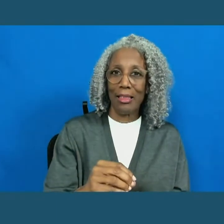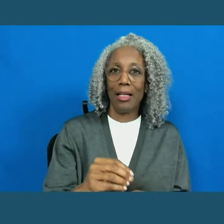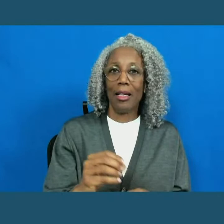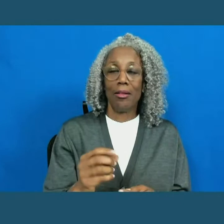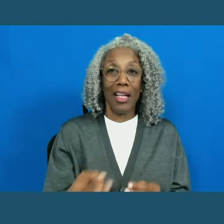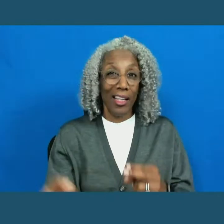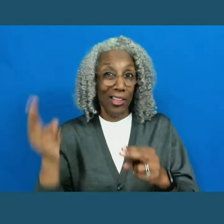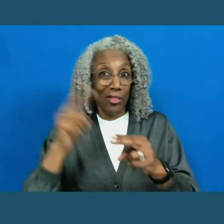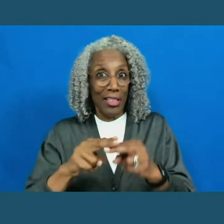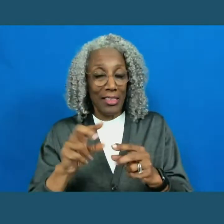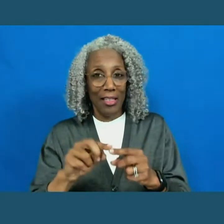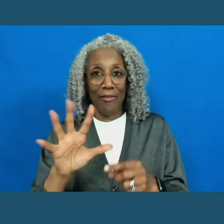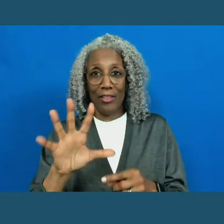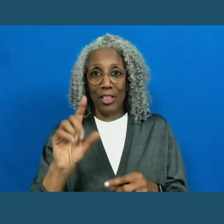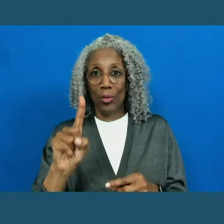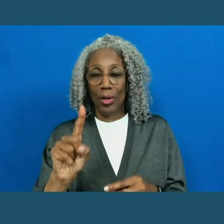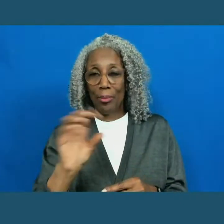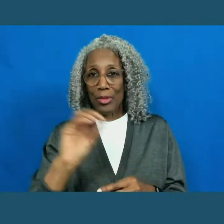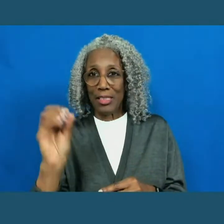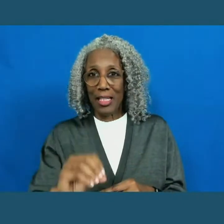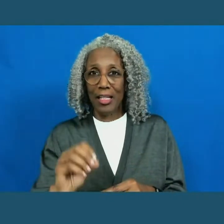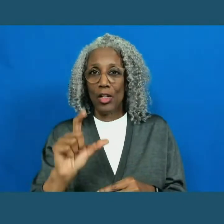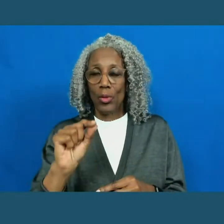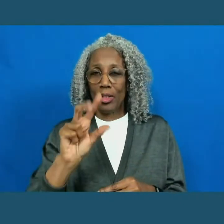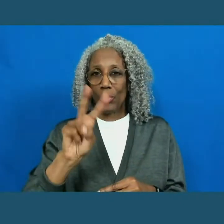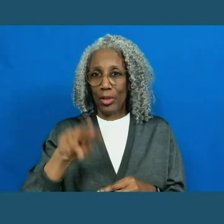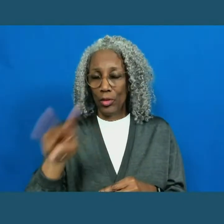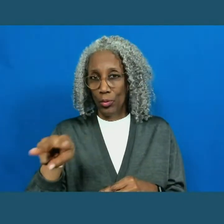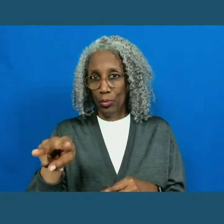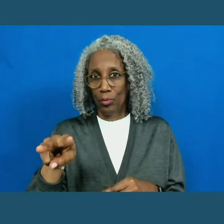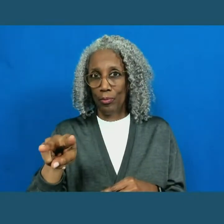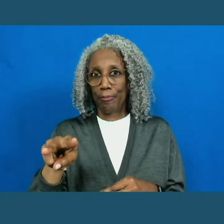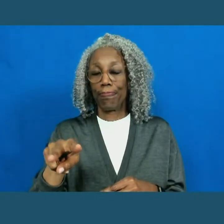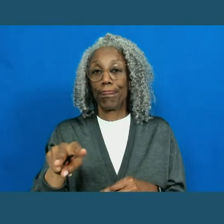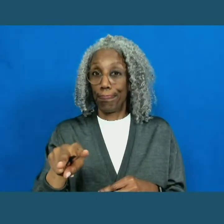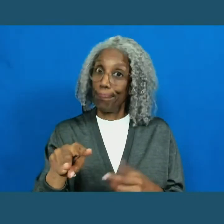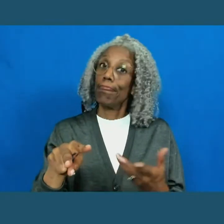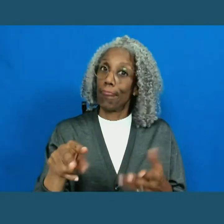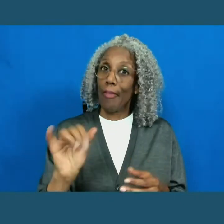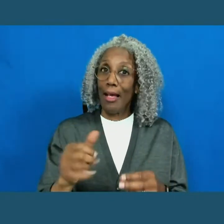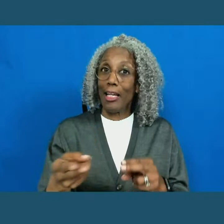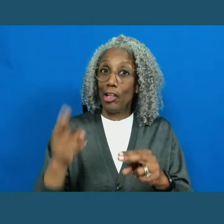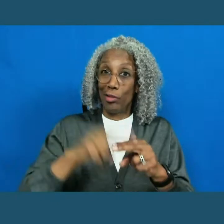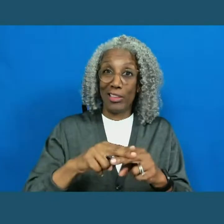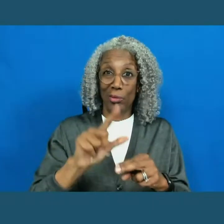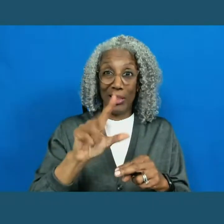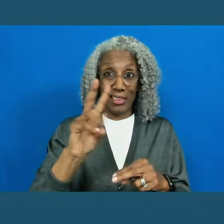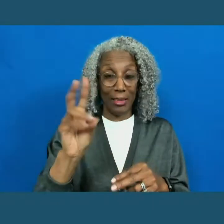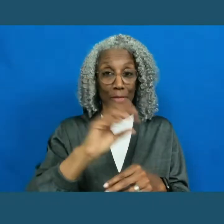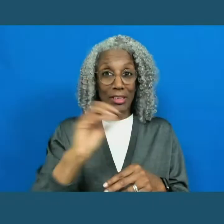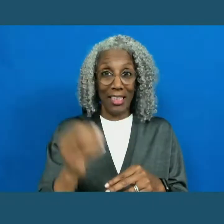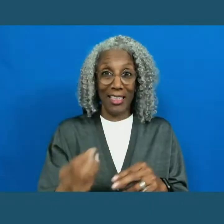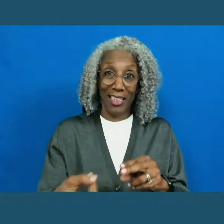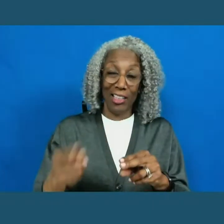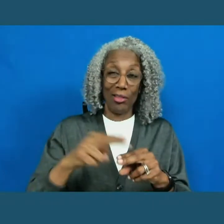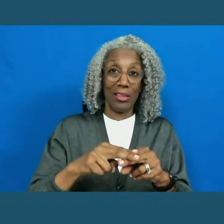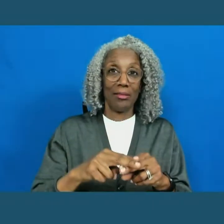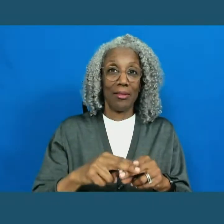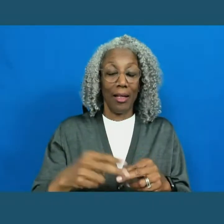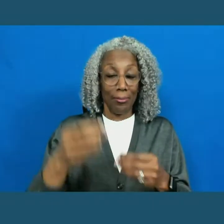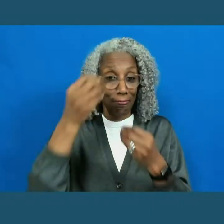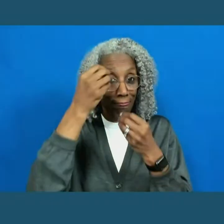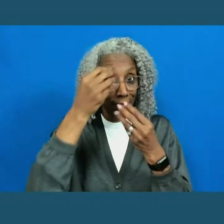when they read 24% to 50 51% in